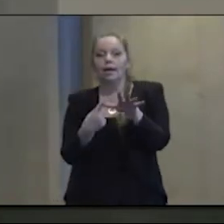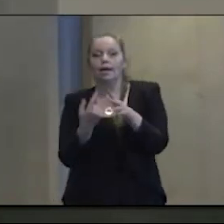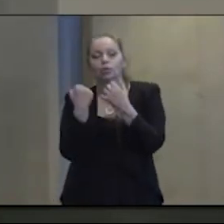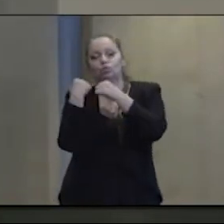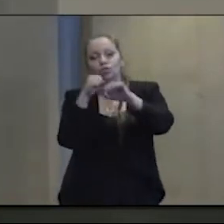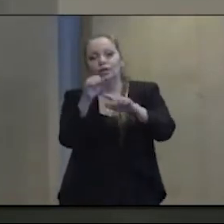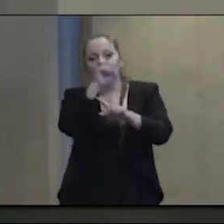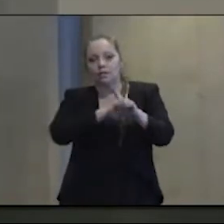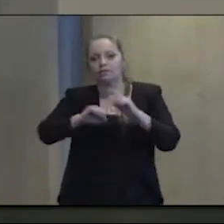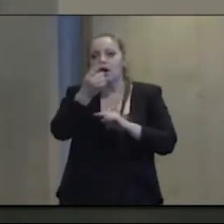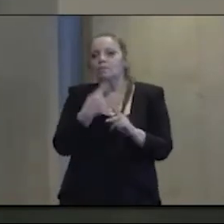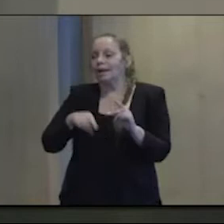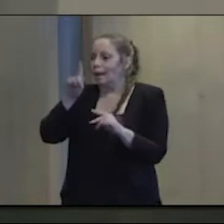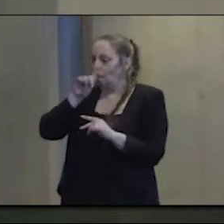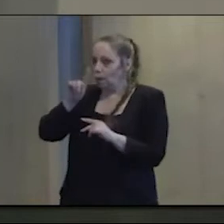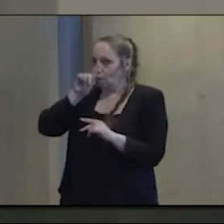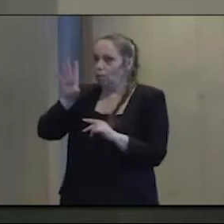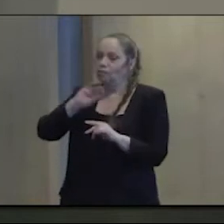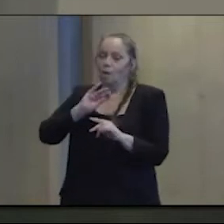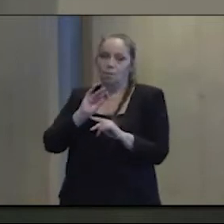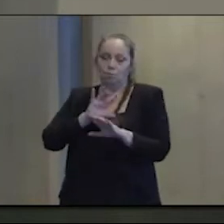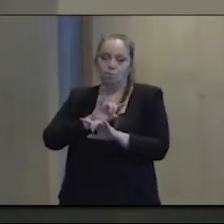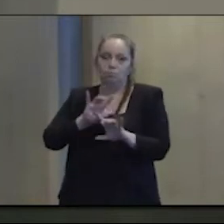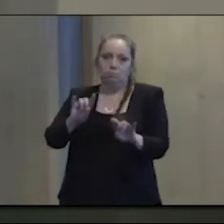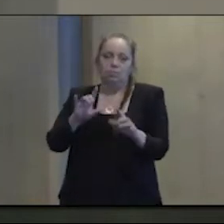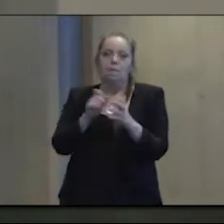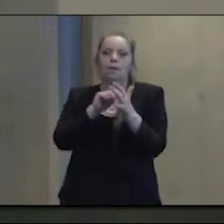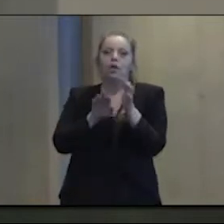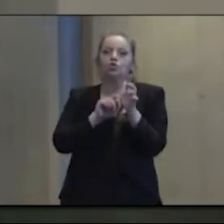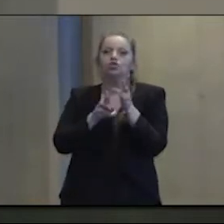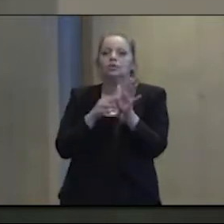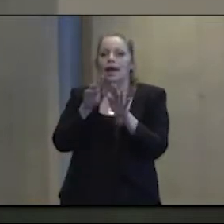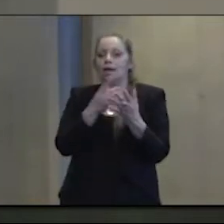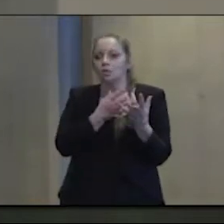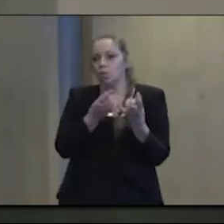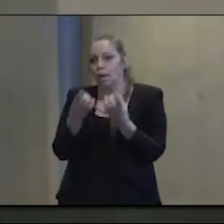and people from the harmful impacts of pollution and waste, and it's our job to make sure that any